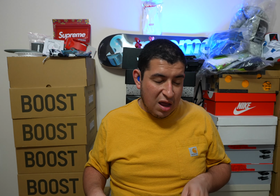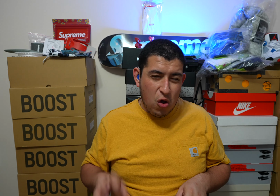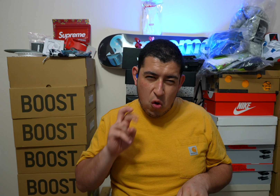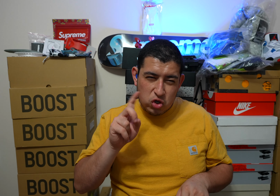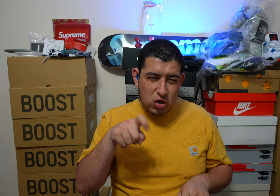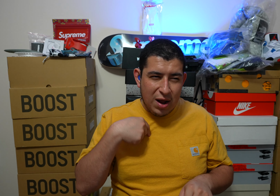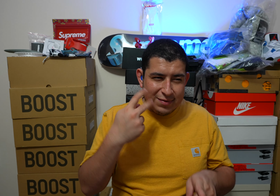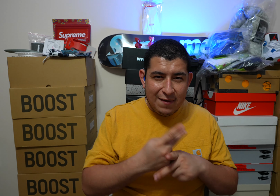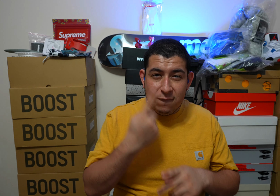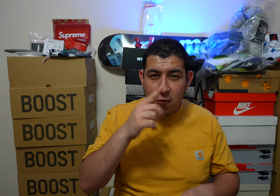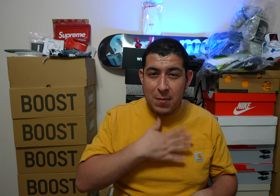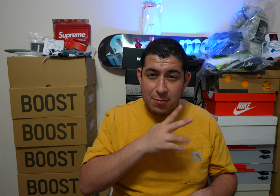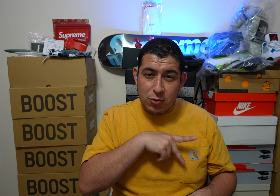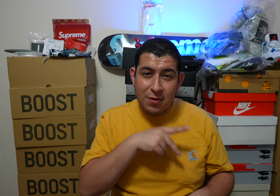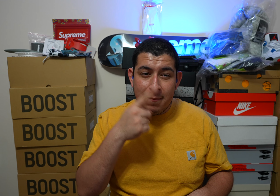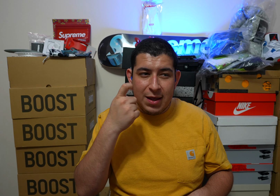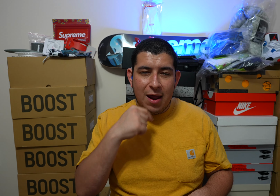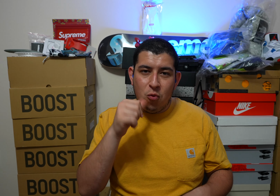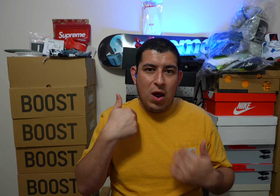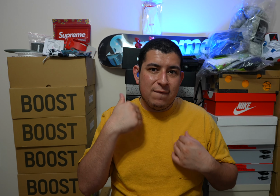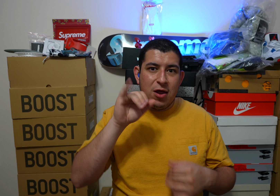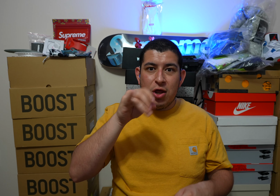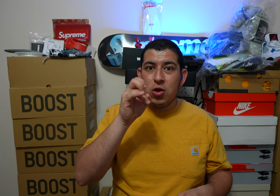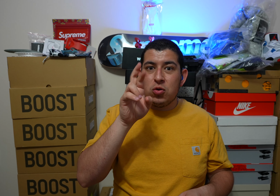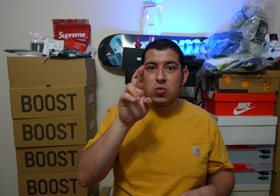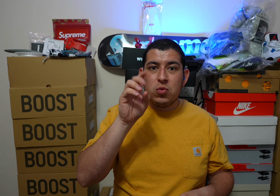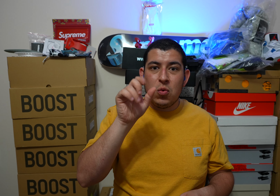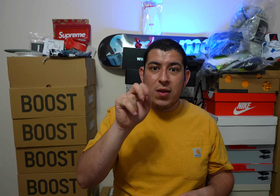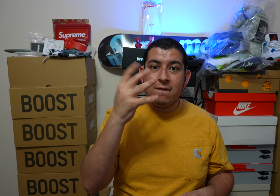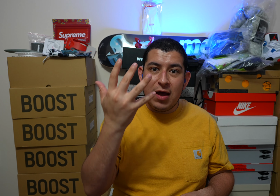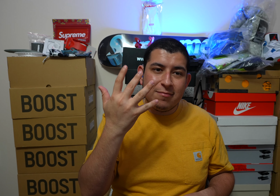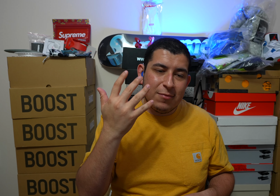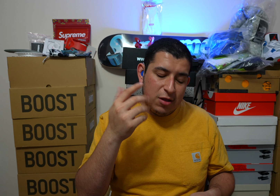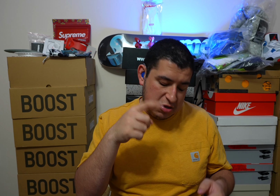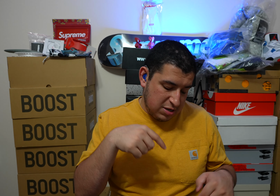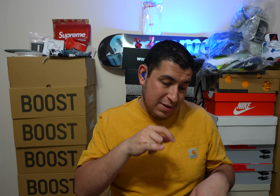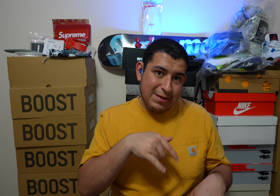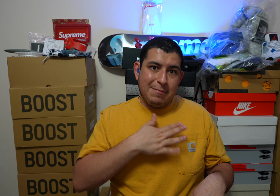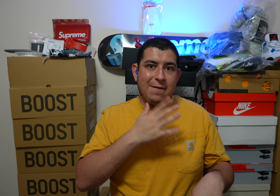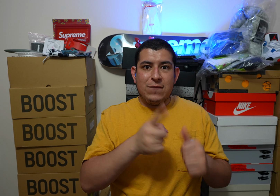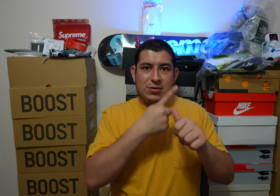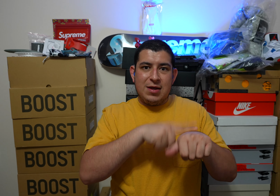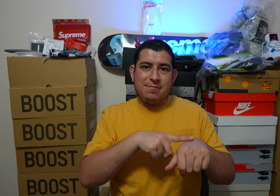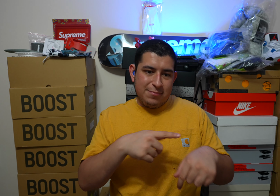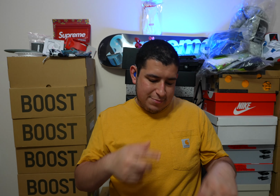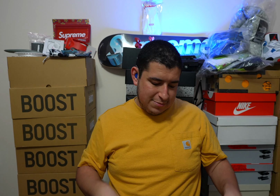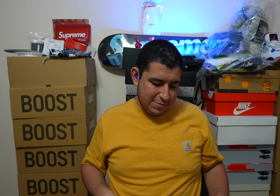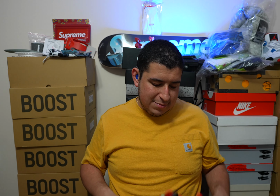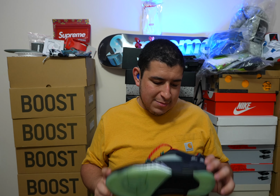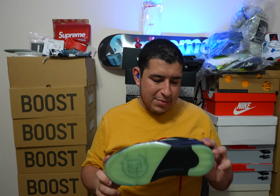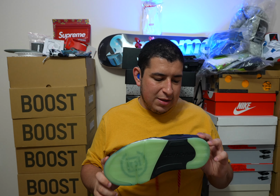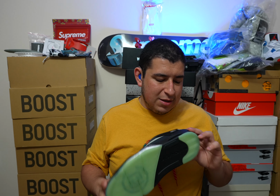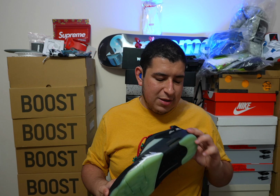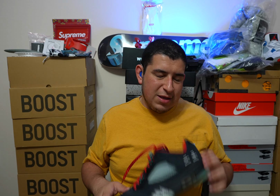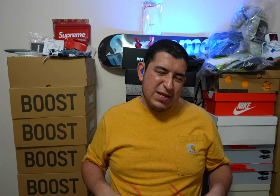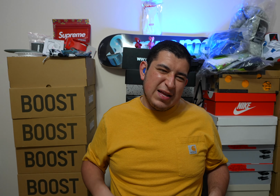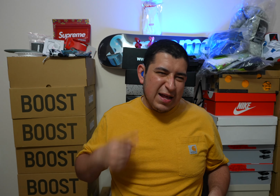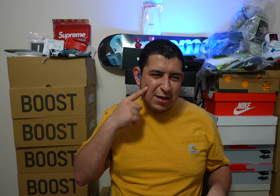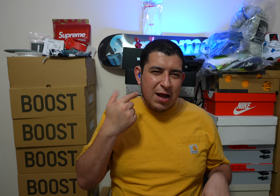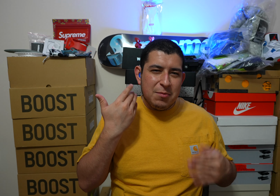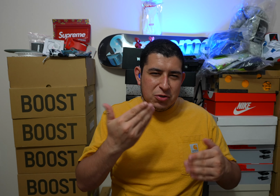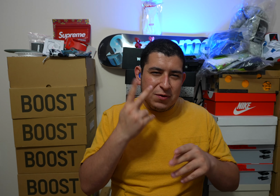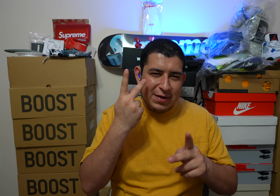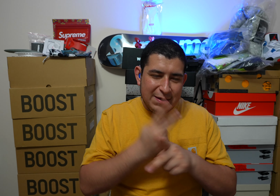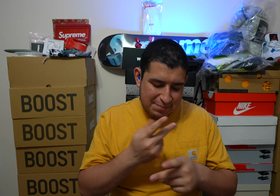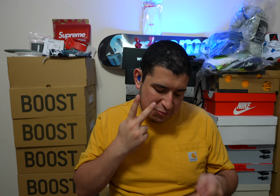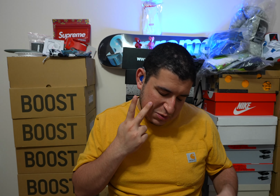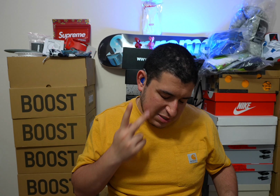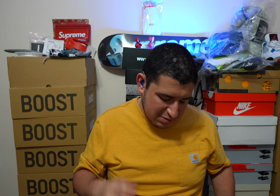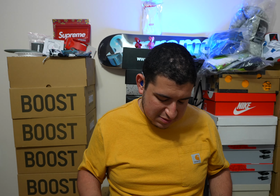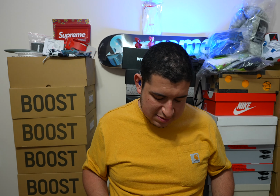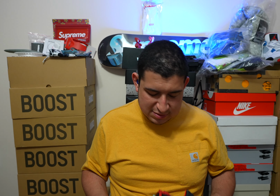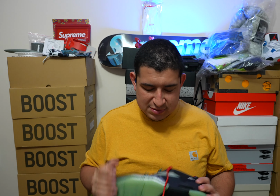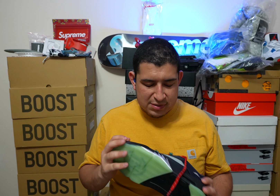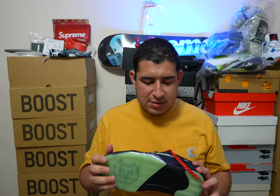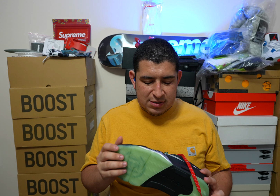My collection didn't have Jordan 5 until this sneaker.